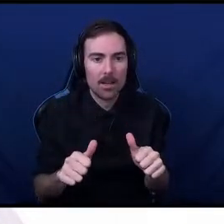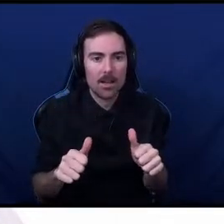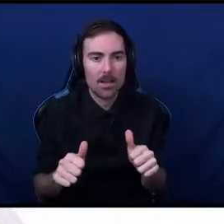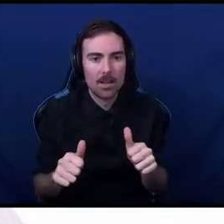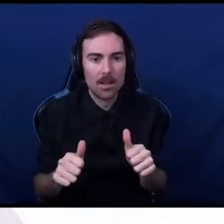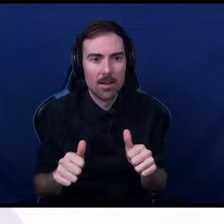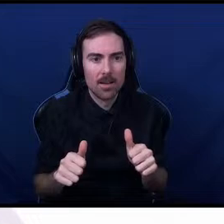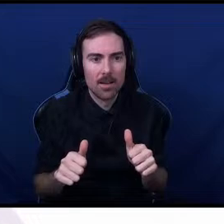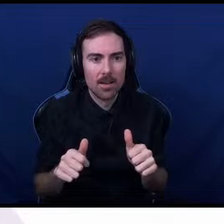possible.